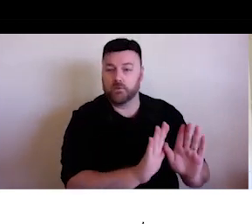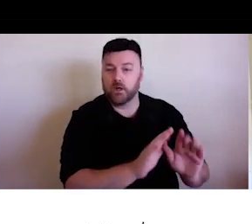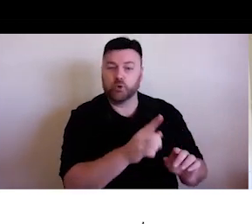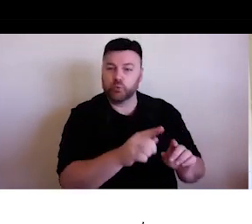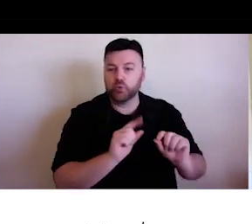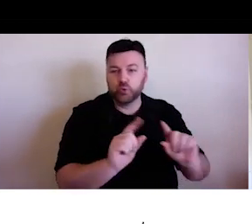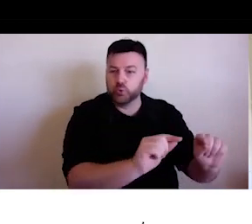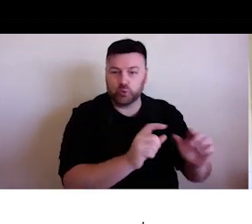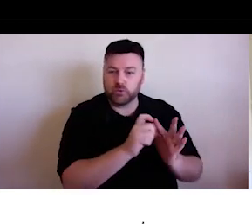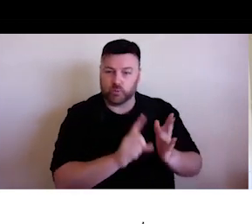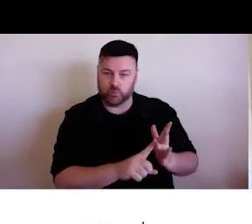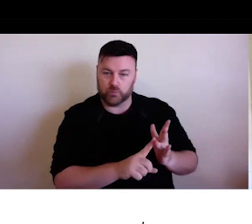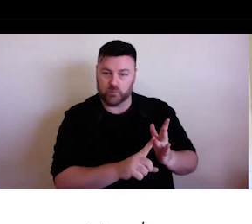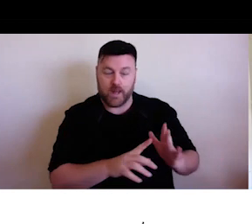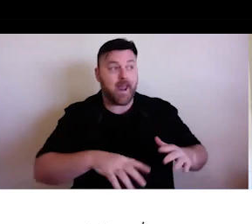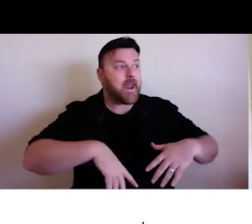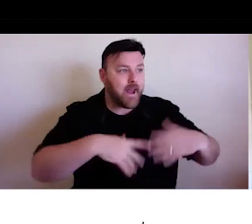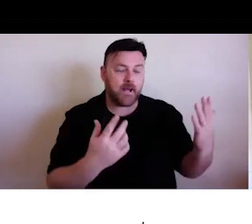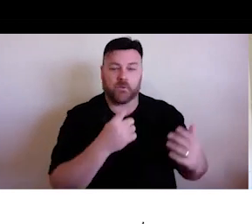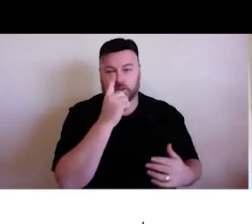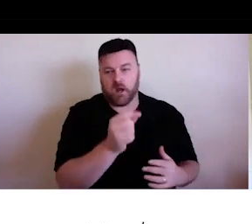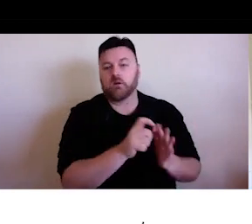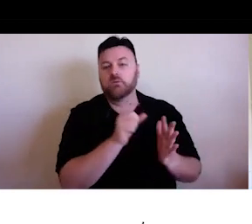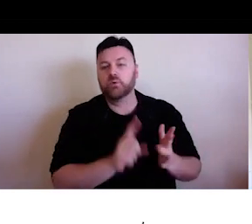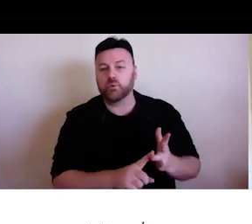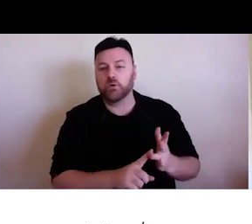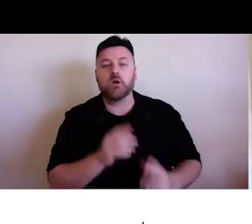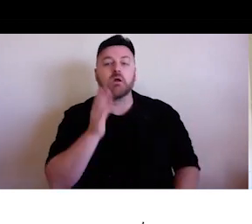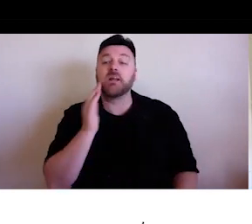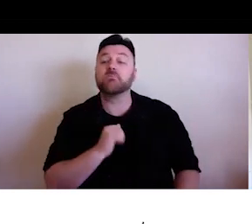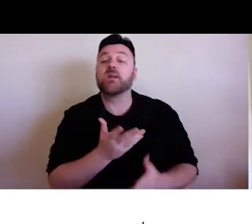we do, anybody can could irrespective of their place on the